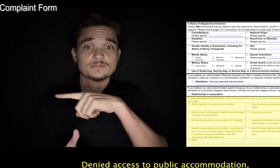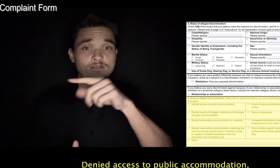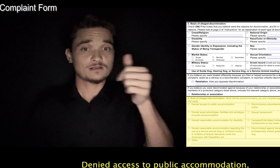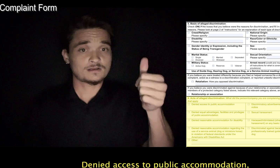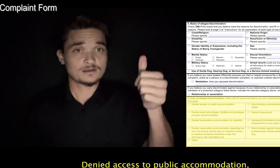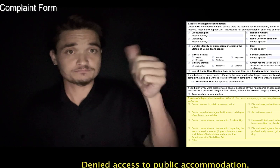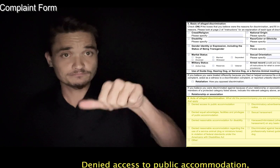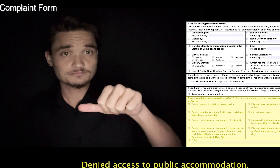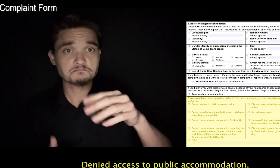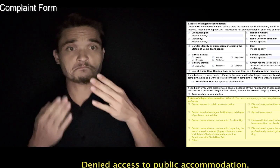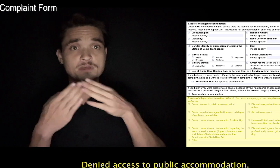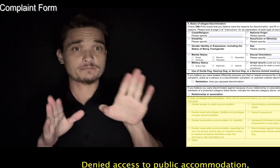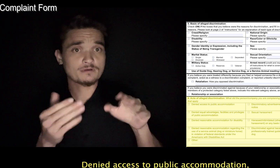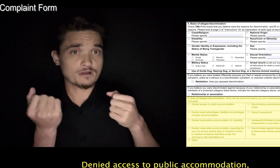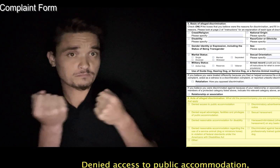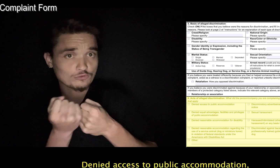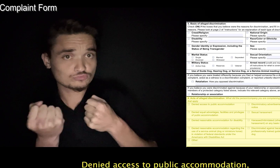Denied access to public accommodation,